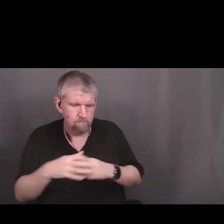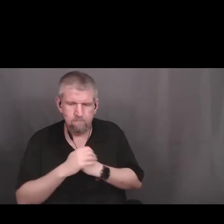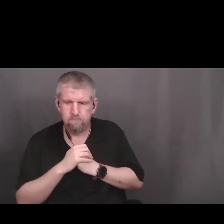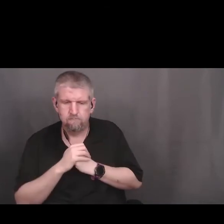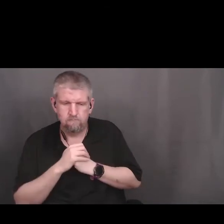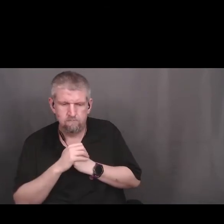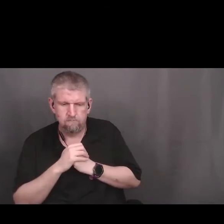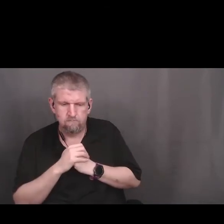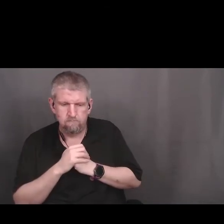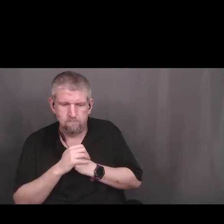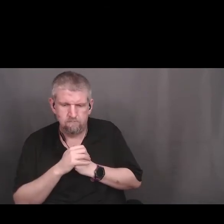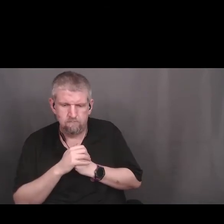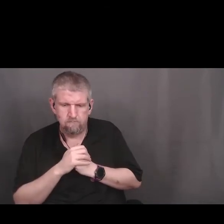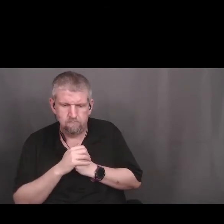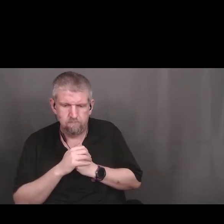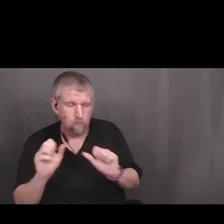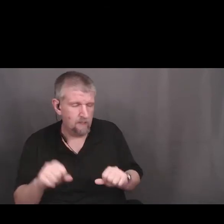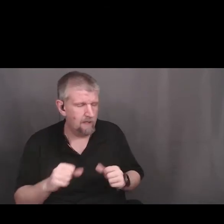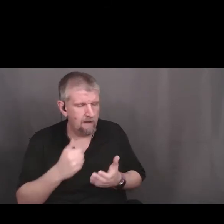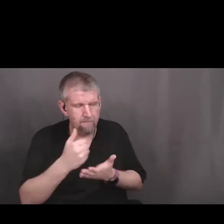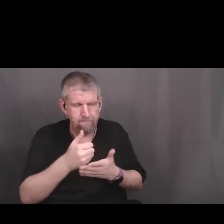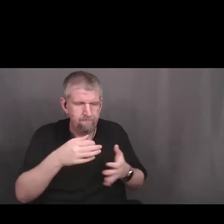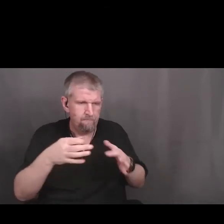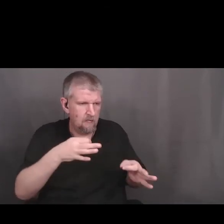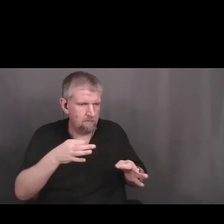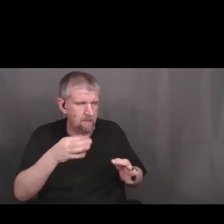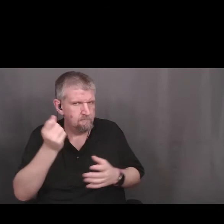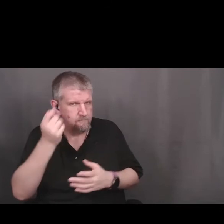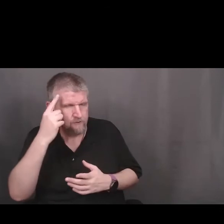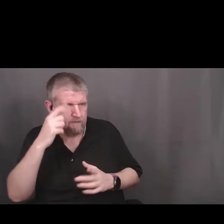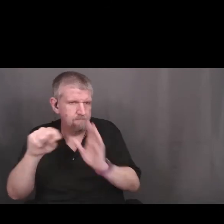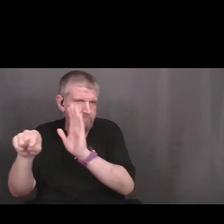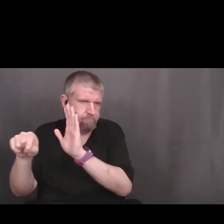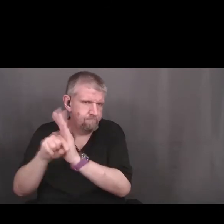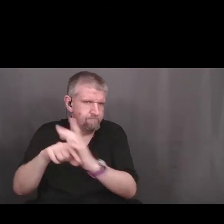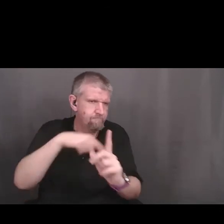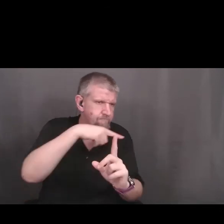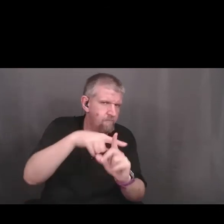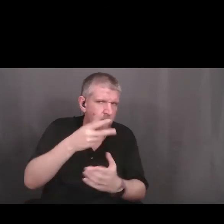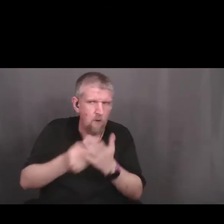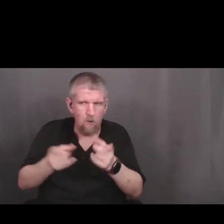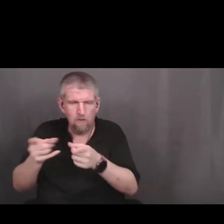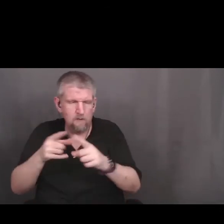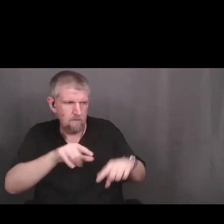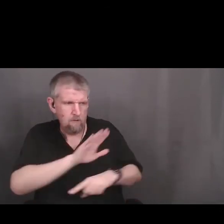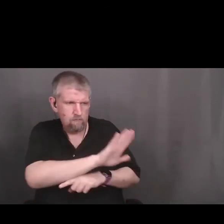We can discuss the benefits and detriments to either, depending on what your interests are, we can also assist in